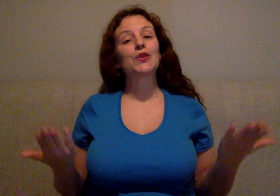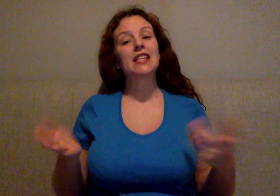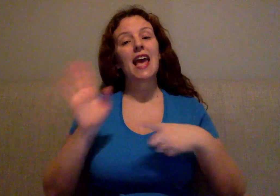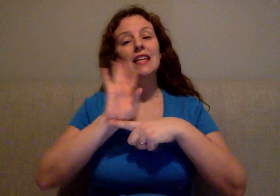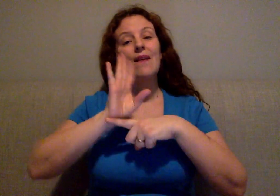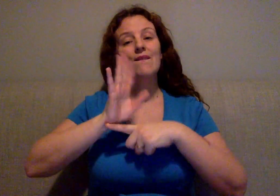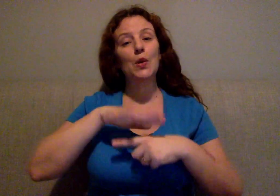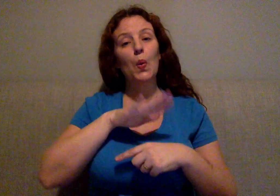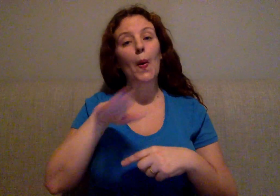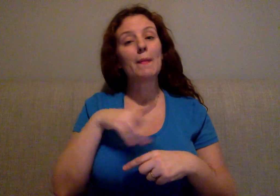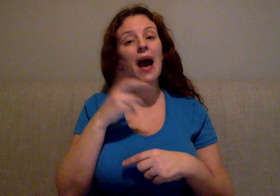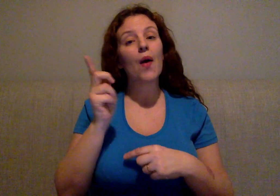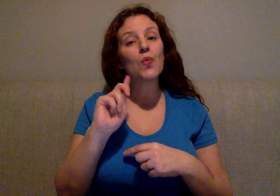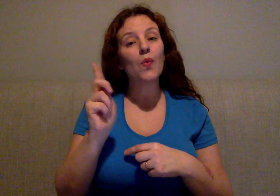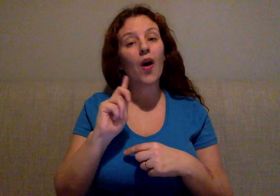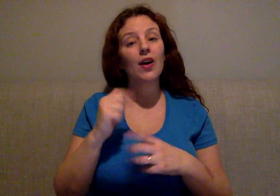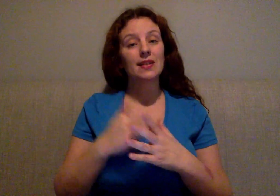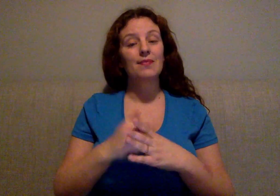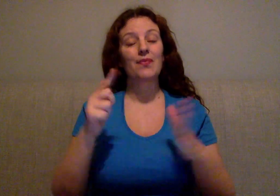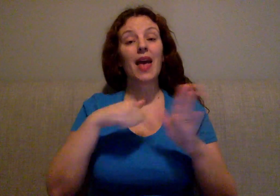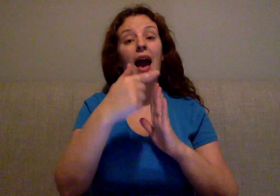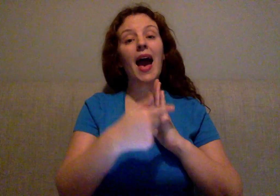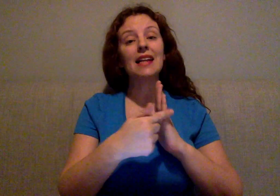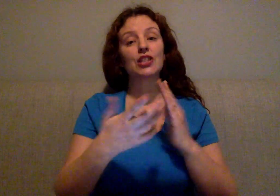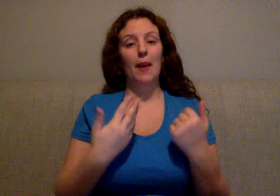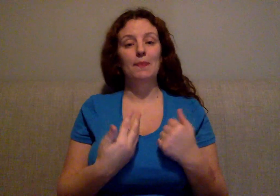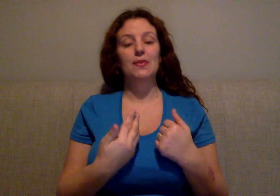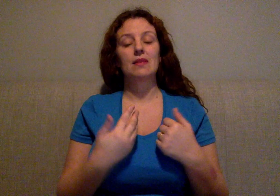Today's video is about handshapes.